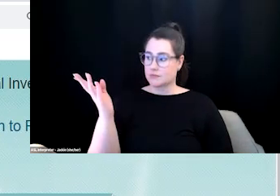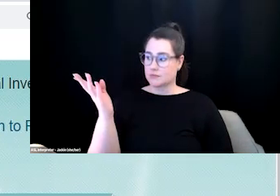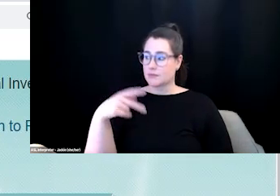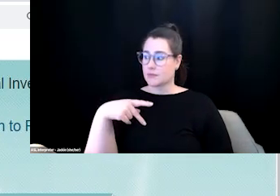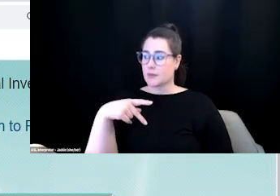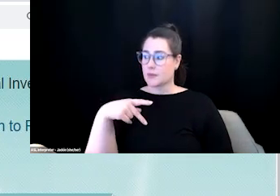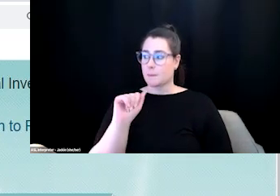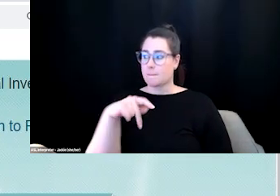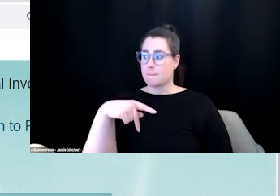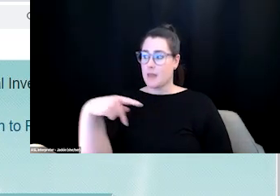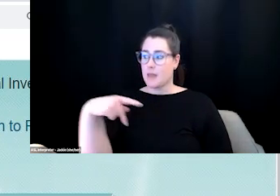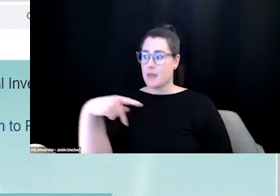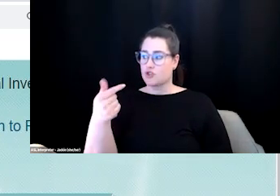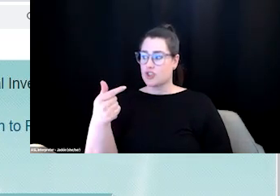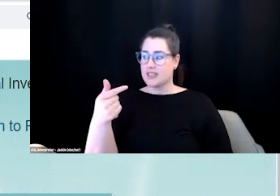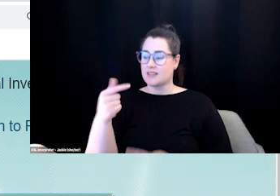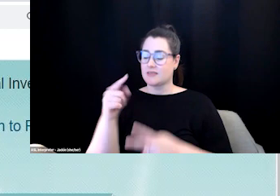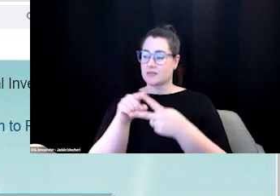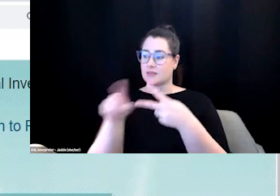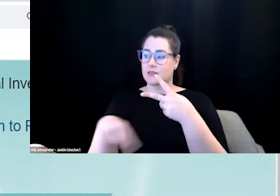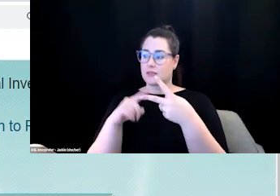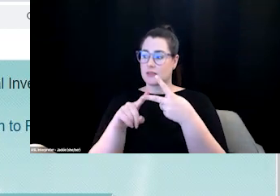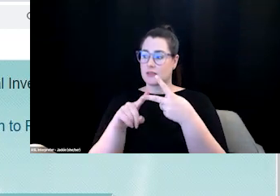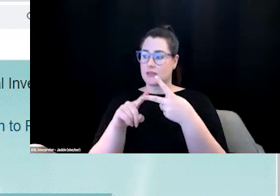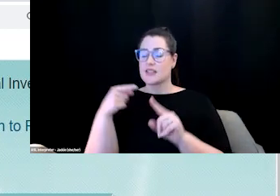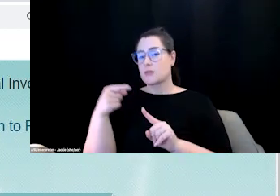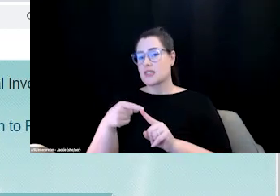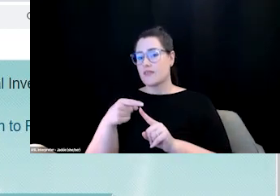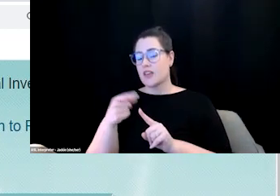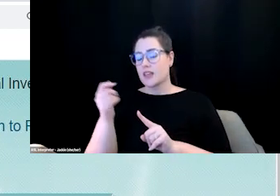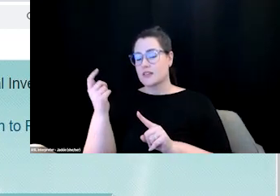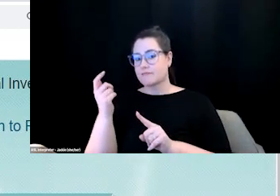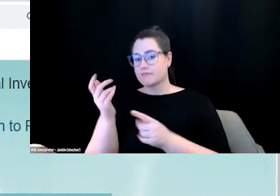to the solicitation that you're applying for. So you know at all times what you're applying for.